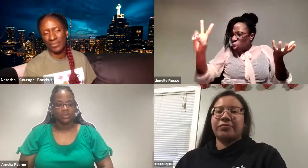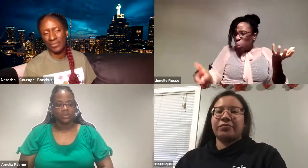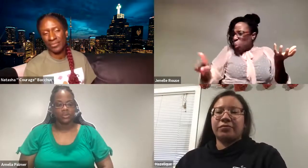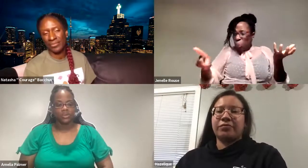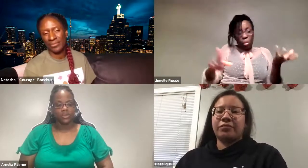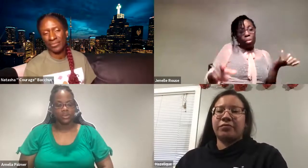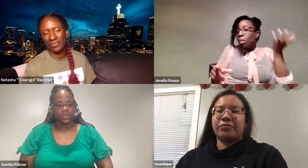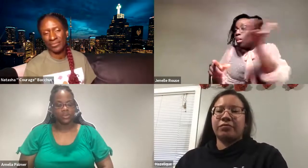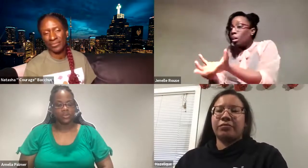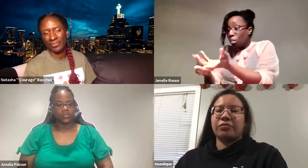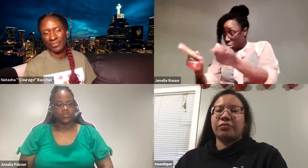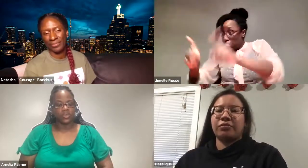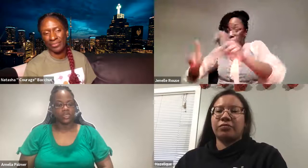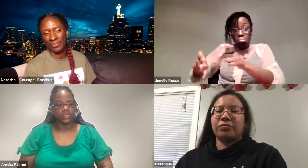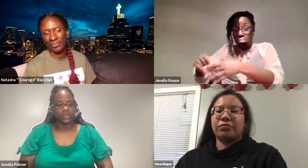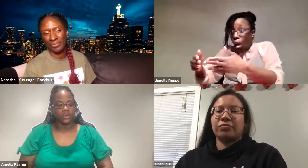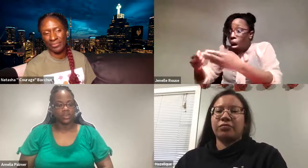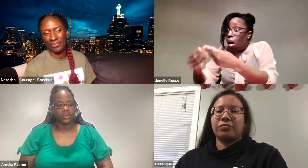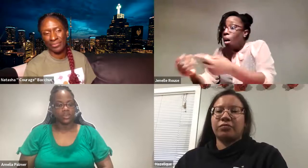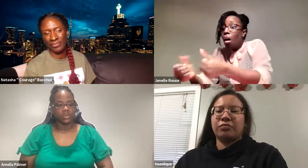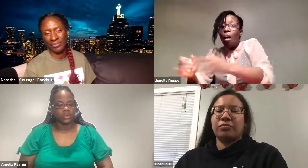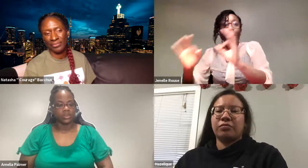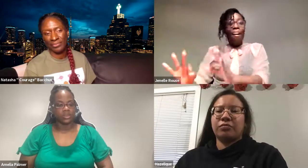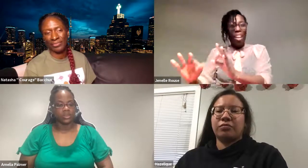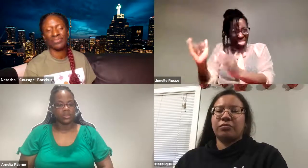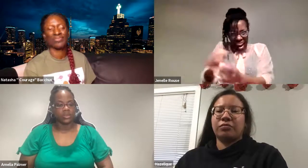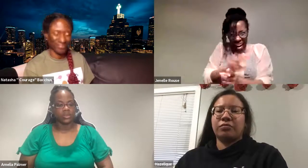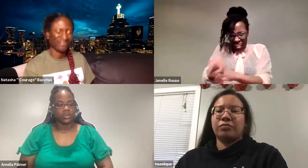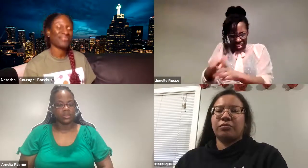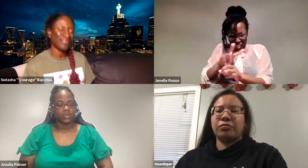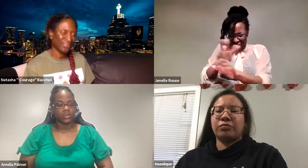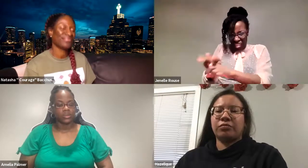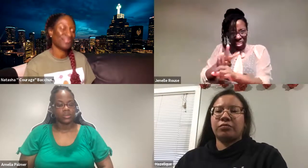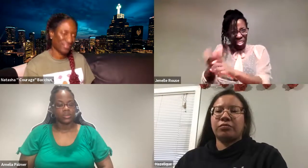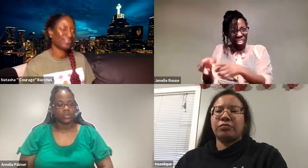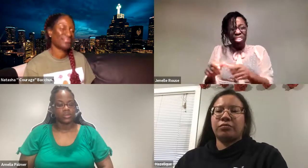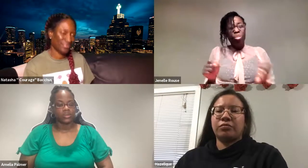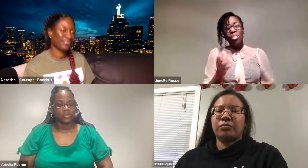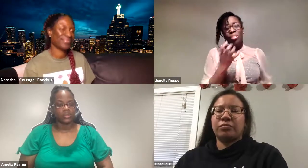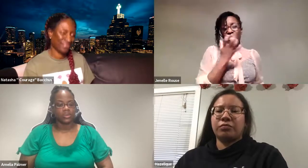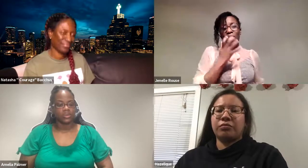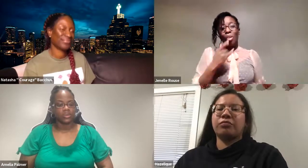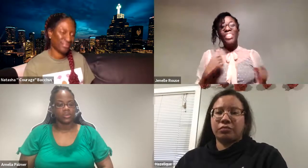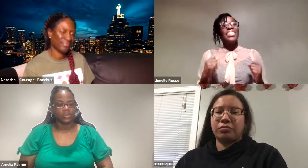if you try and you try to see the issue, see what happens, try to solve it, so you take something